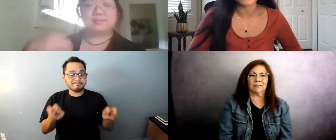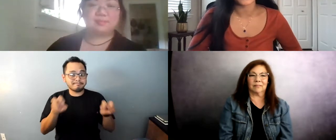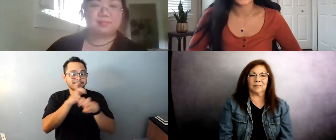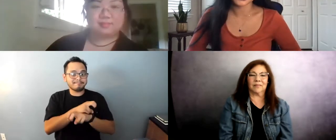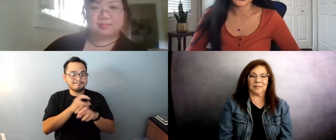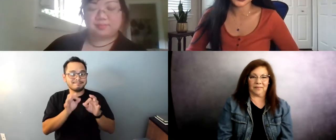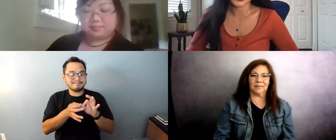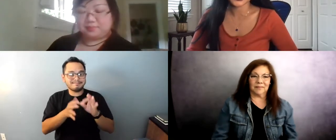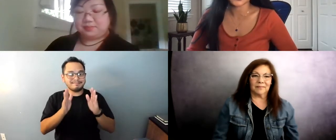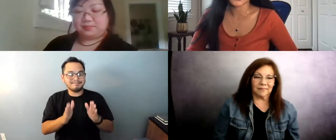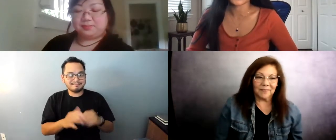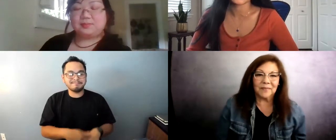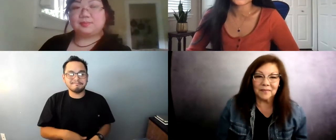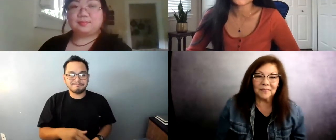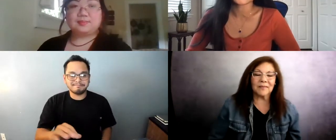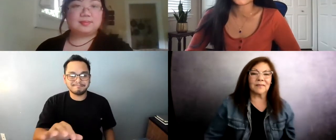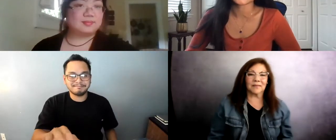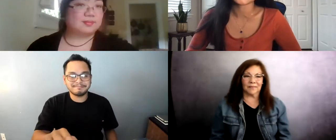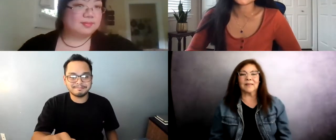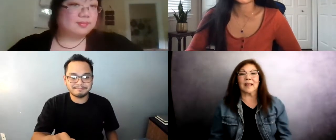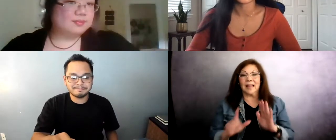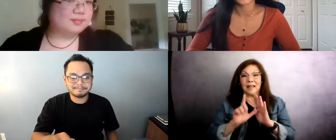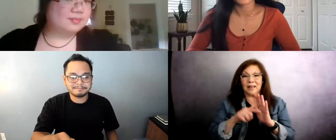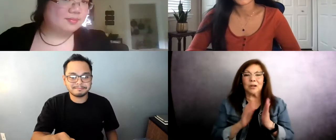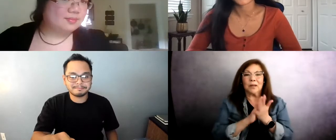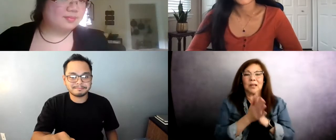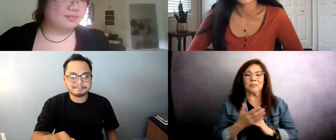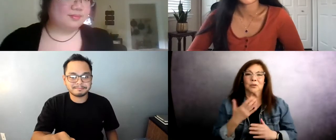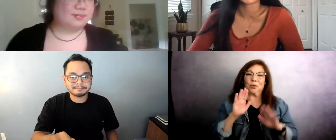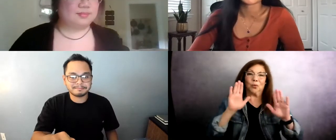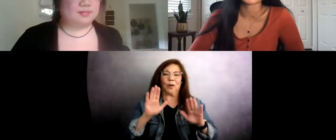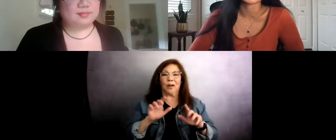for her to connect with her heritage and her conversations with Kai and discussions with